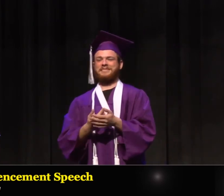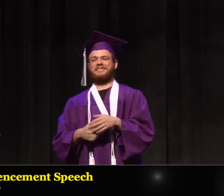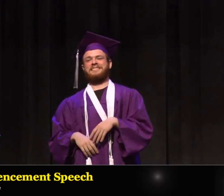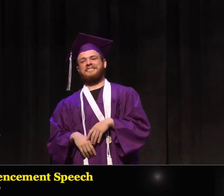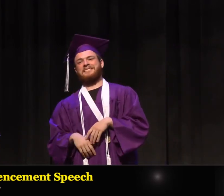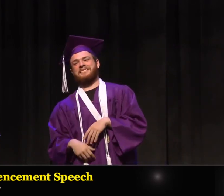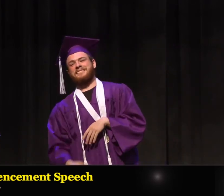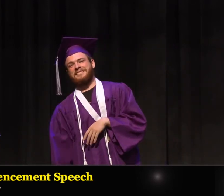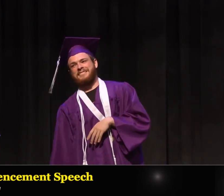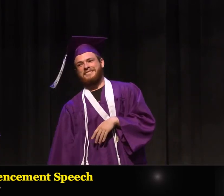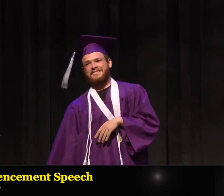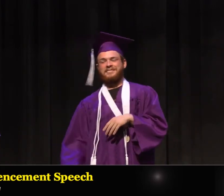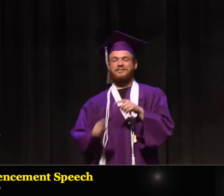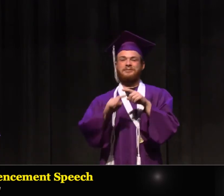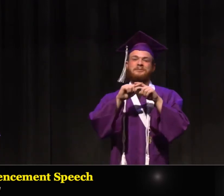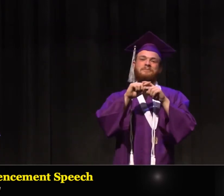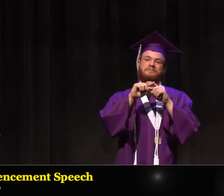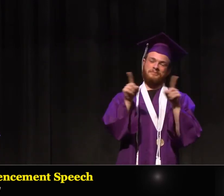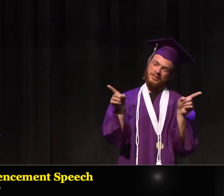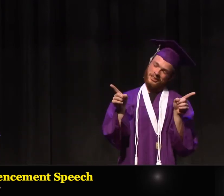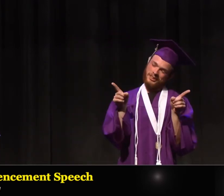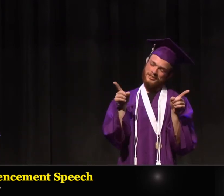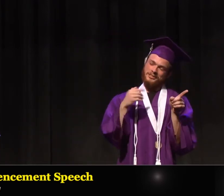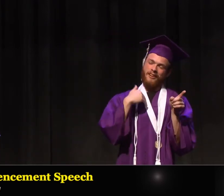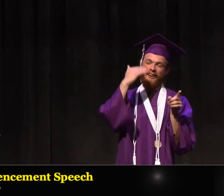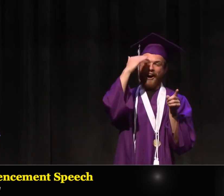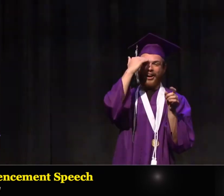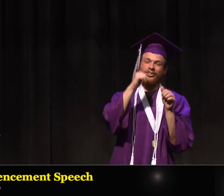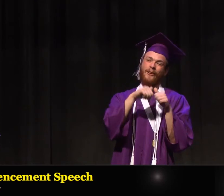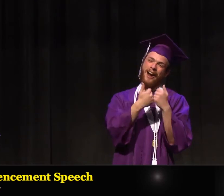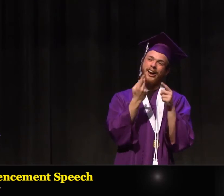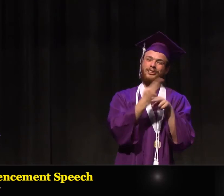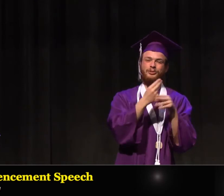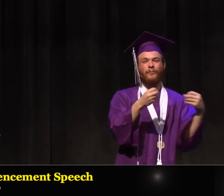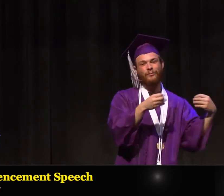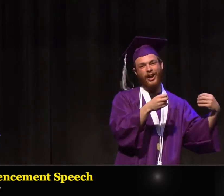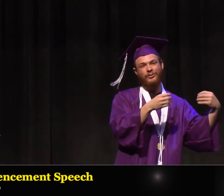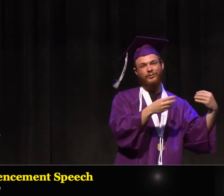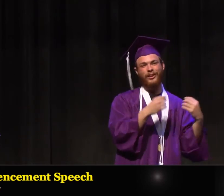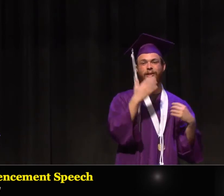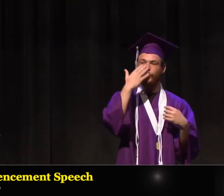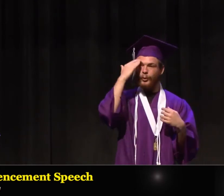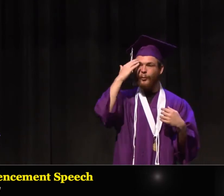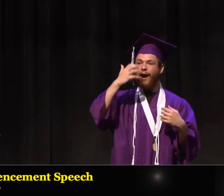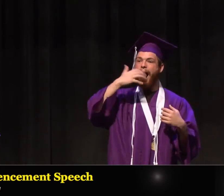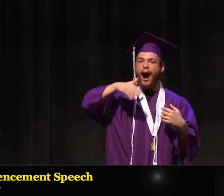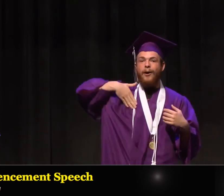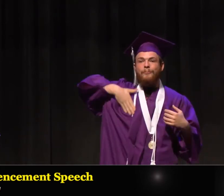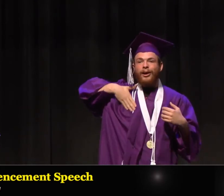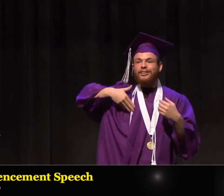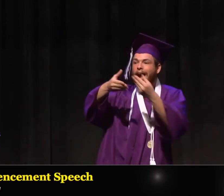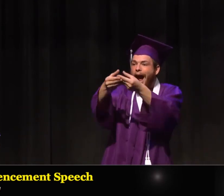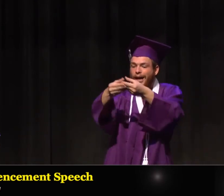But the one life skill I never mastered was cooking. However, I know how to use a microwave